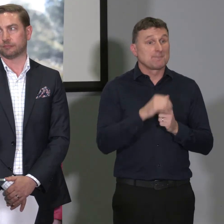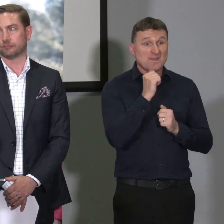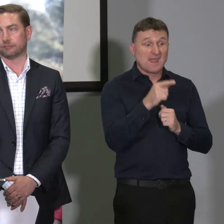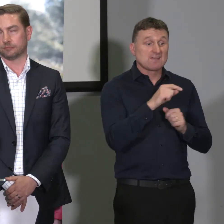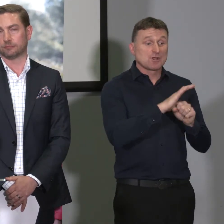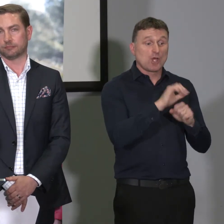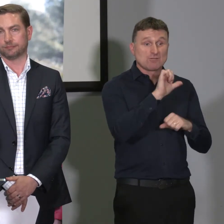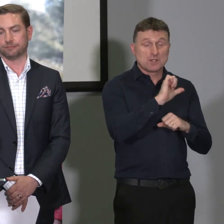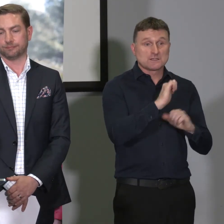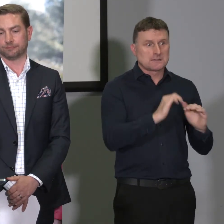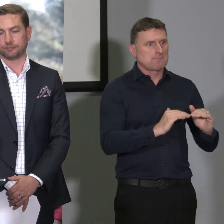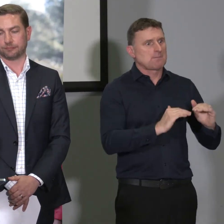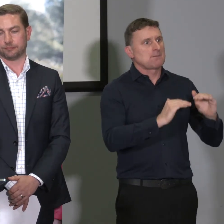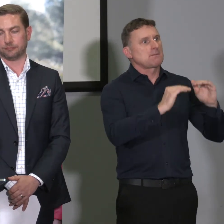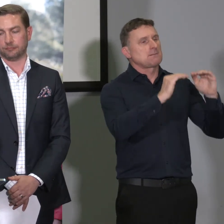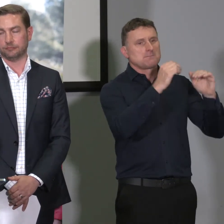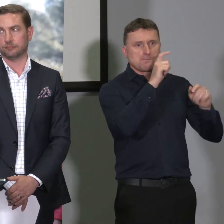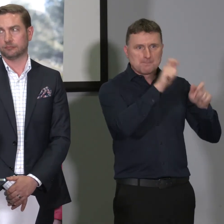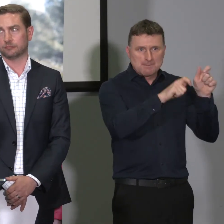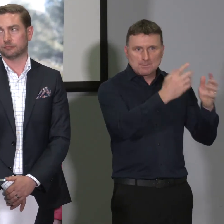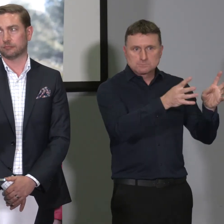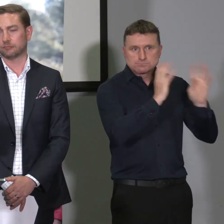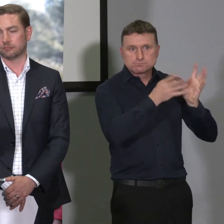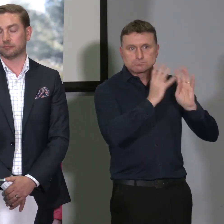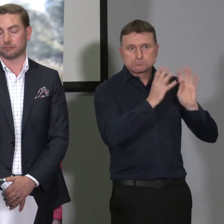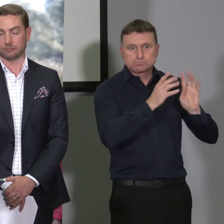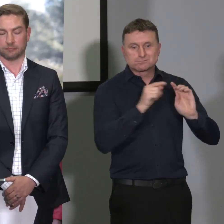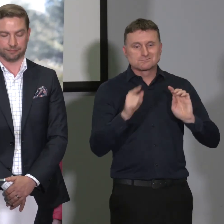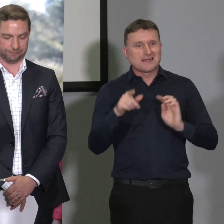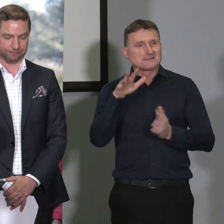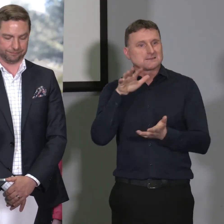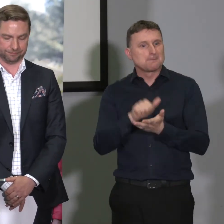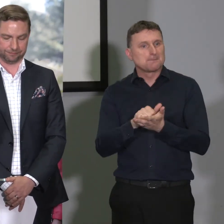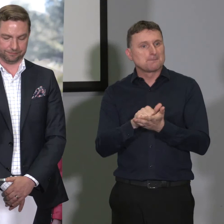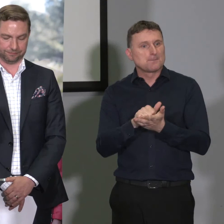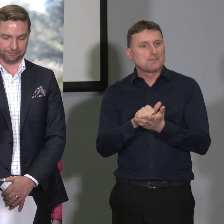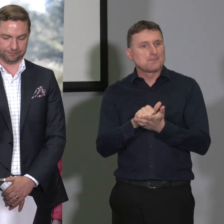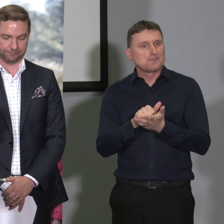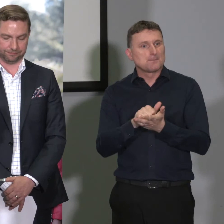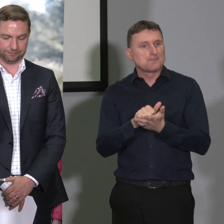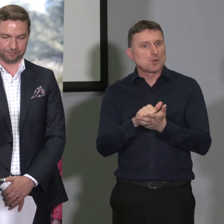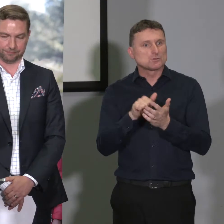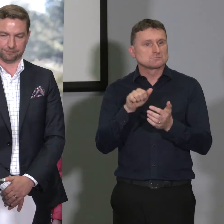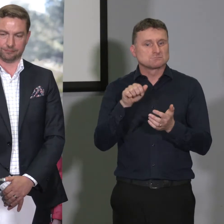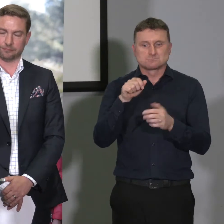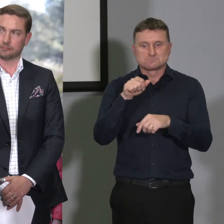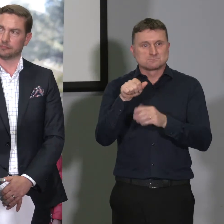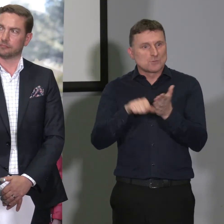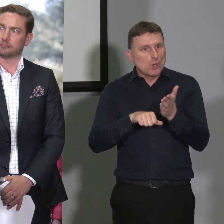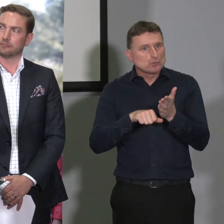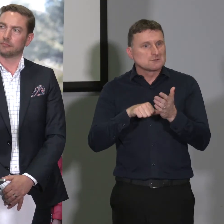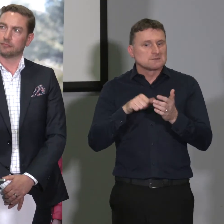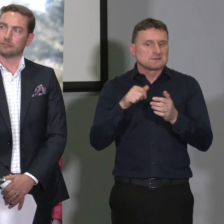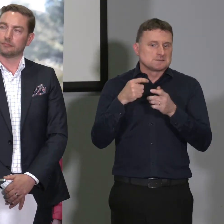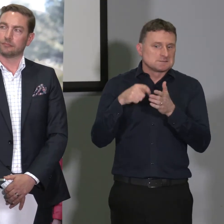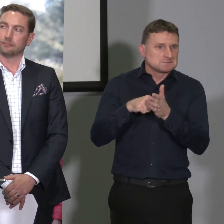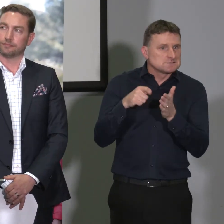Planking was ramping up and we have been seeing that and supporting that in a range of initiatives. That will be impacted if we start to see a surge of COVID-19 acute admissions again but at this